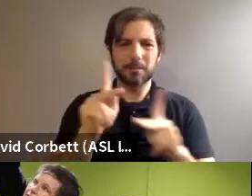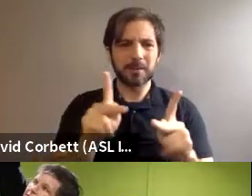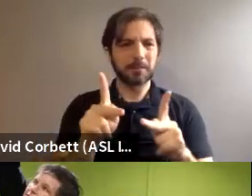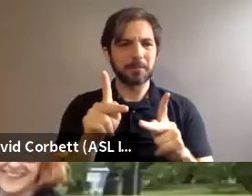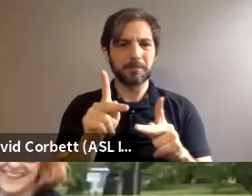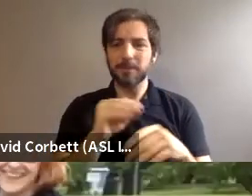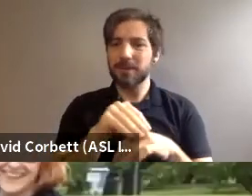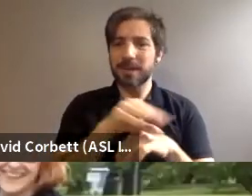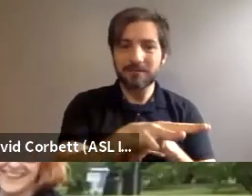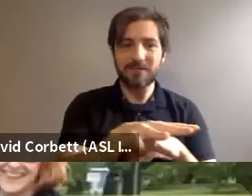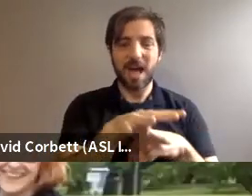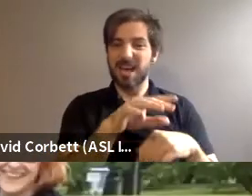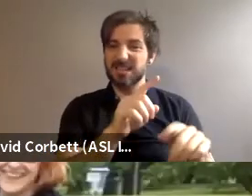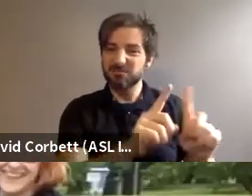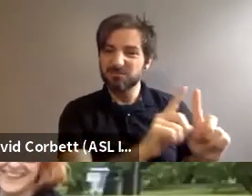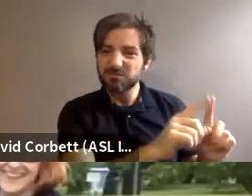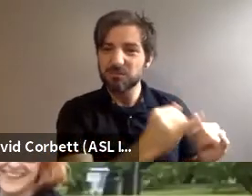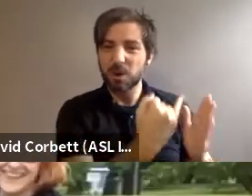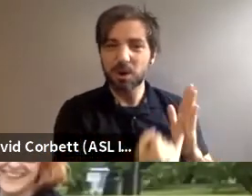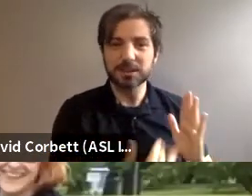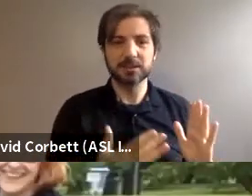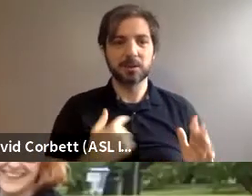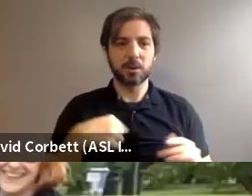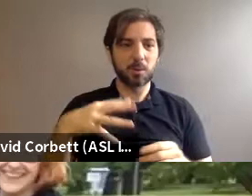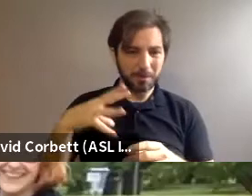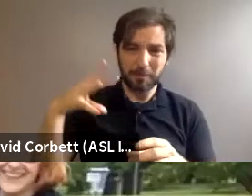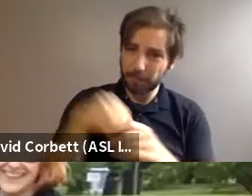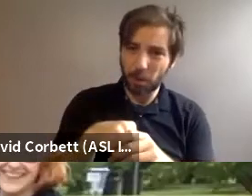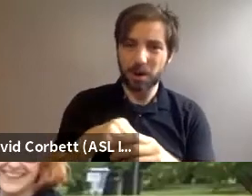We're part of the permanent collection at the Missouri History Museum. We're also in